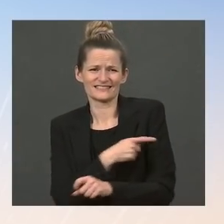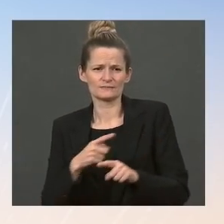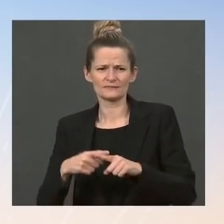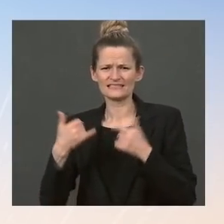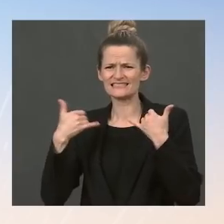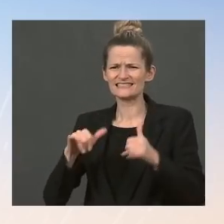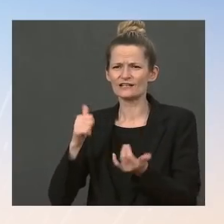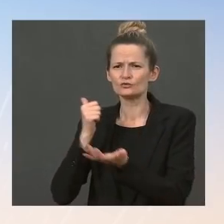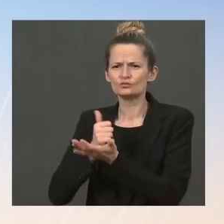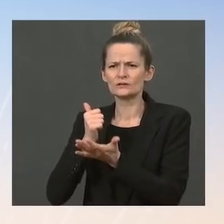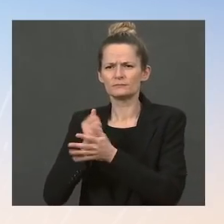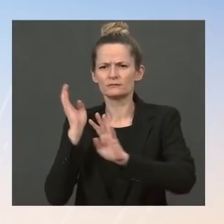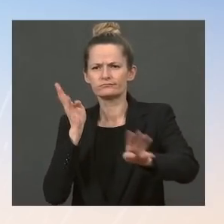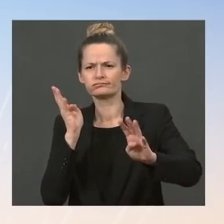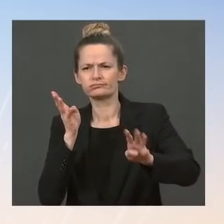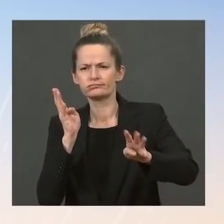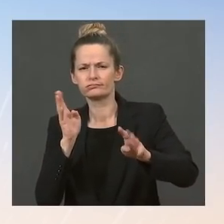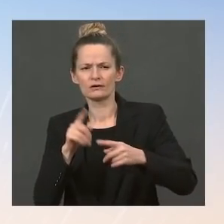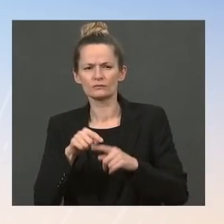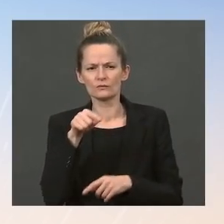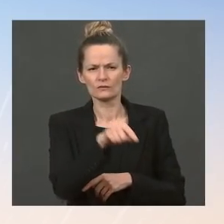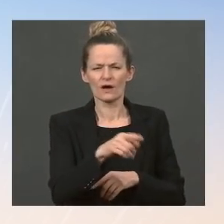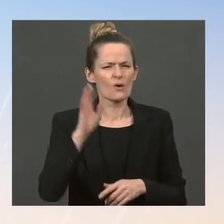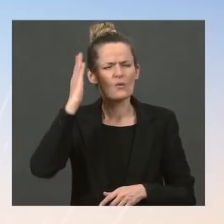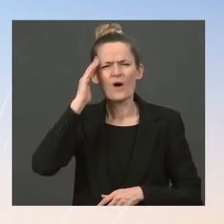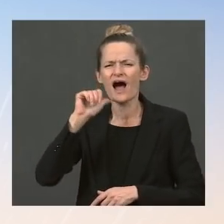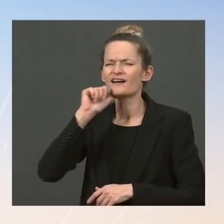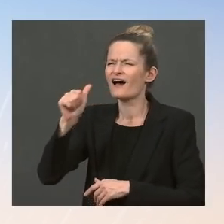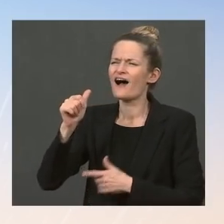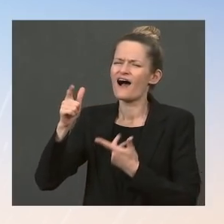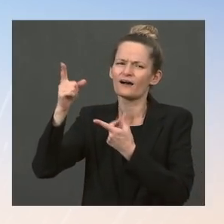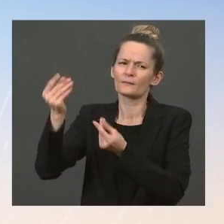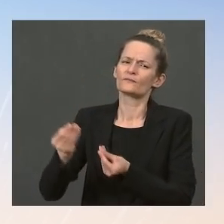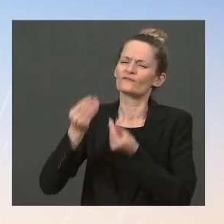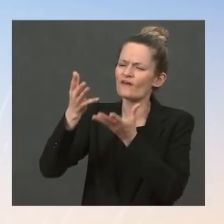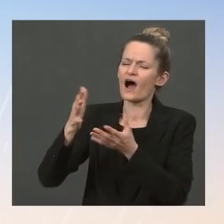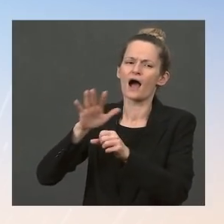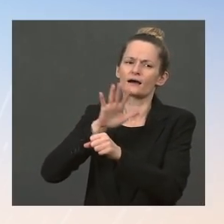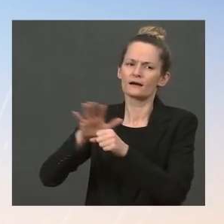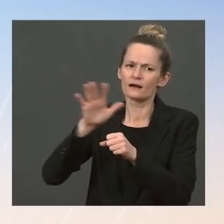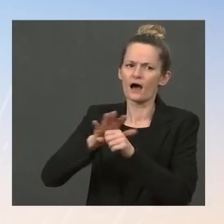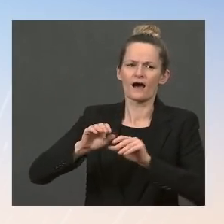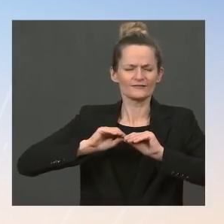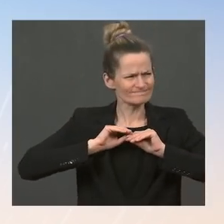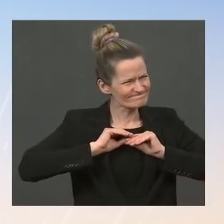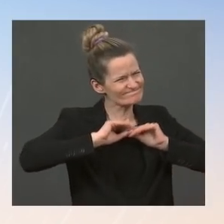Ms. Psaki: That's not accurate, so let me give you the accurate information. First of all, we are increasing our distribution